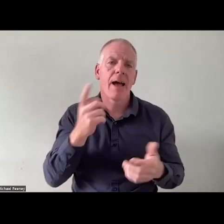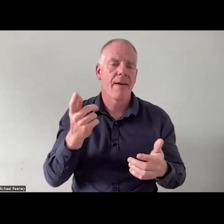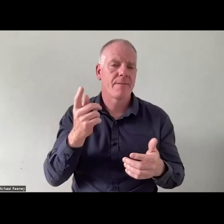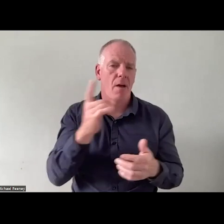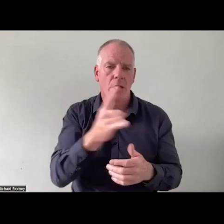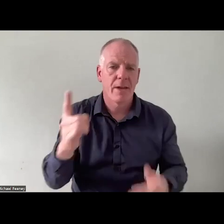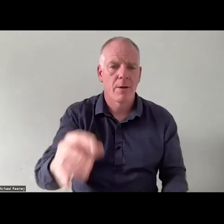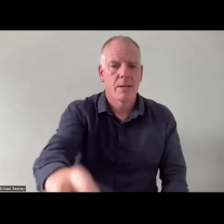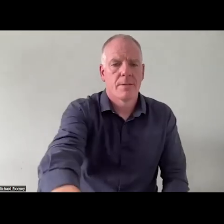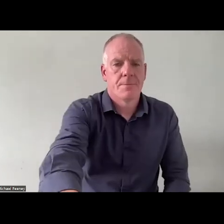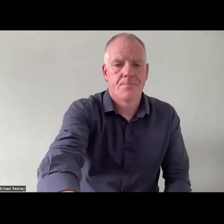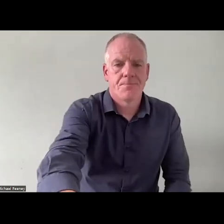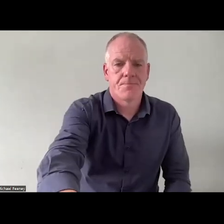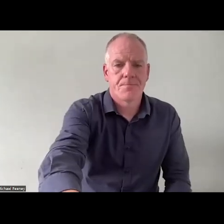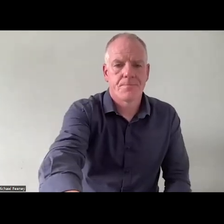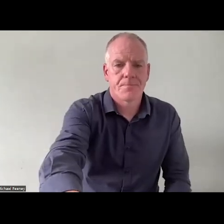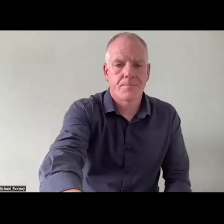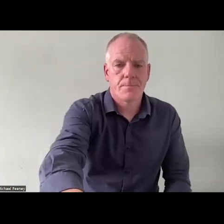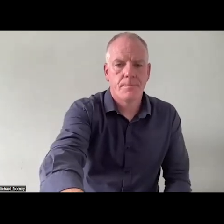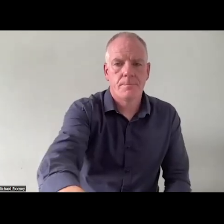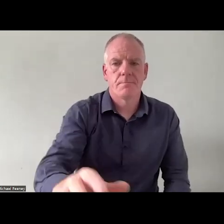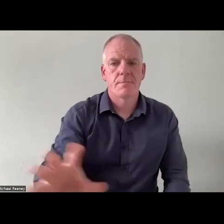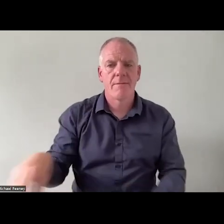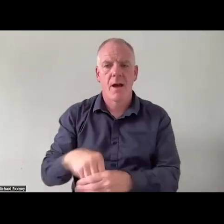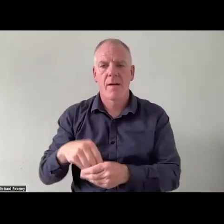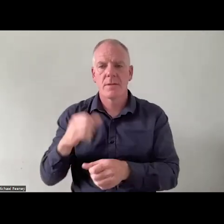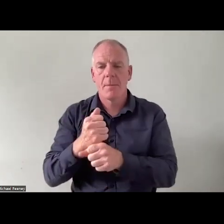for about 20 years, in a number of guises.